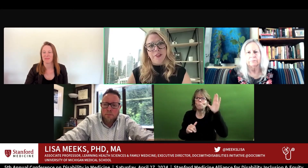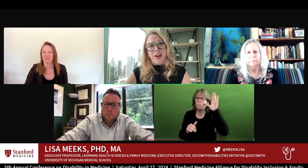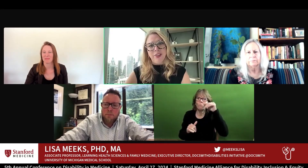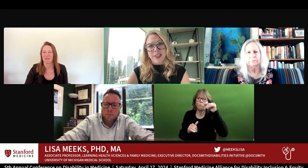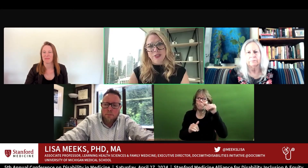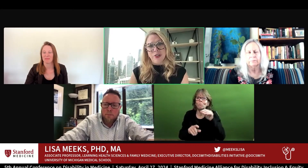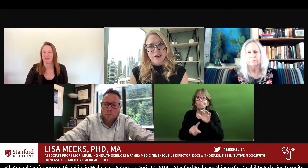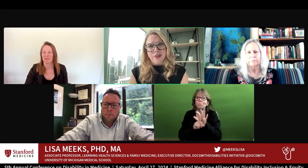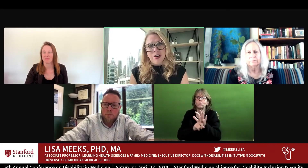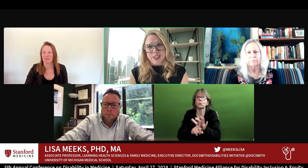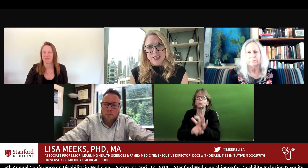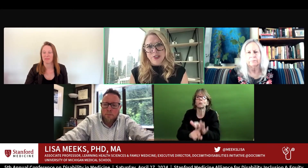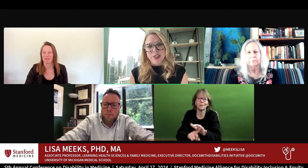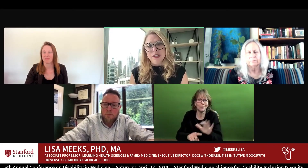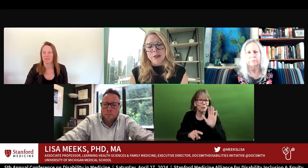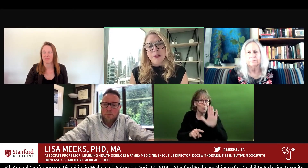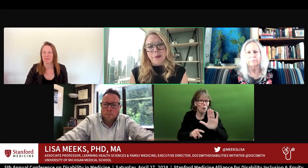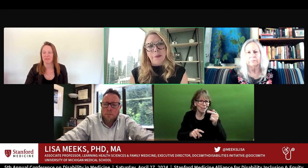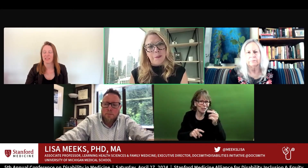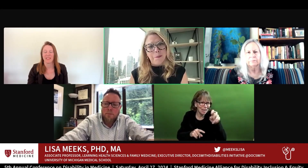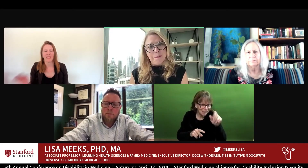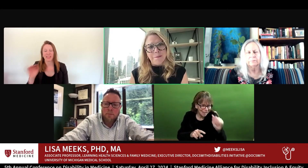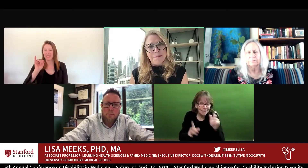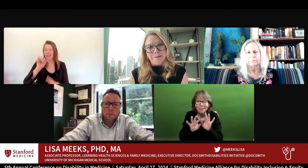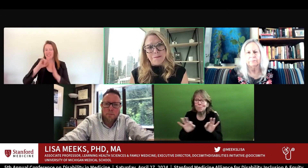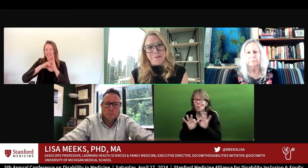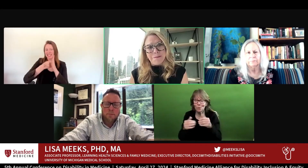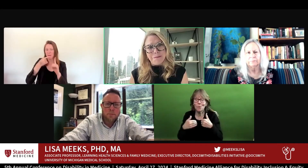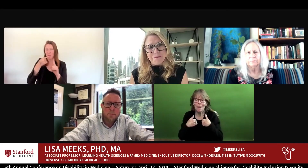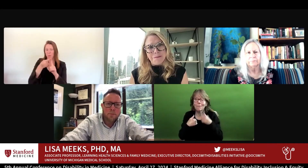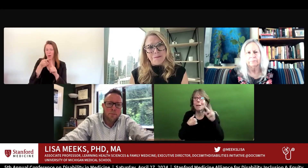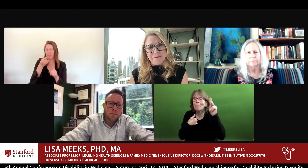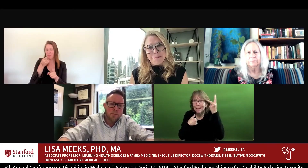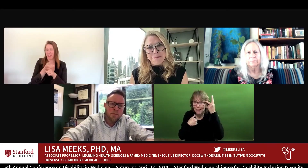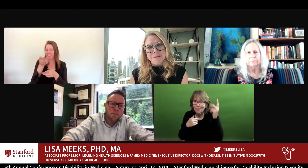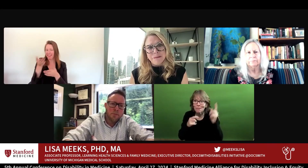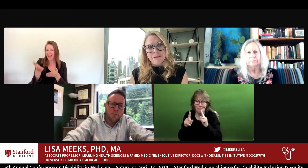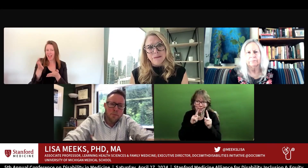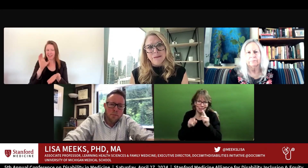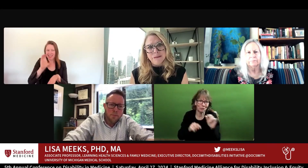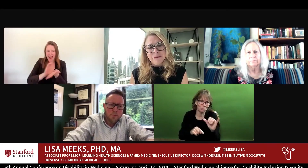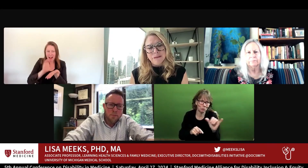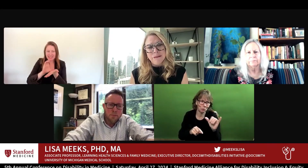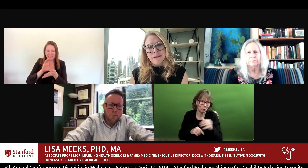for having these critical conversations. >> Alina Engelman: That is a key point